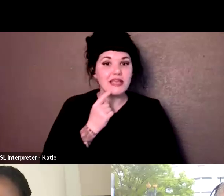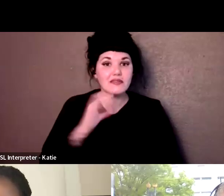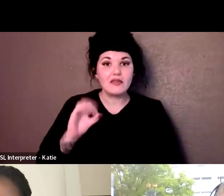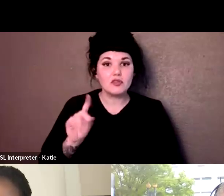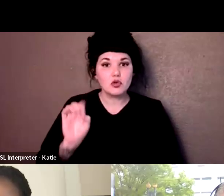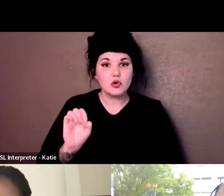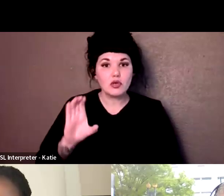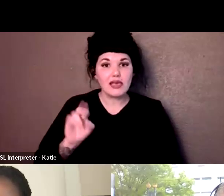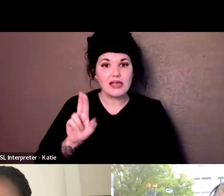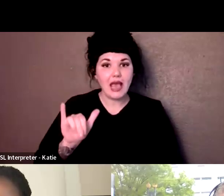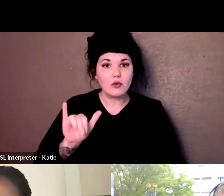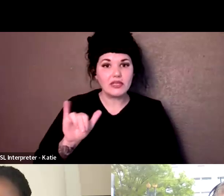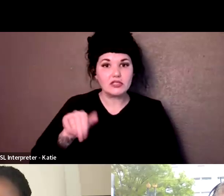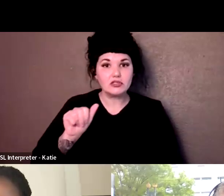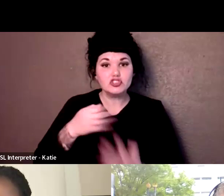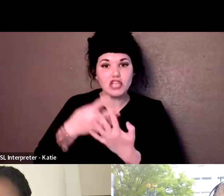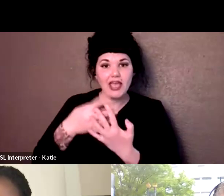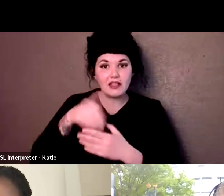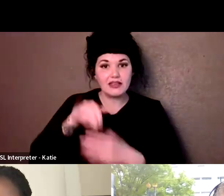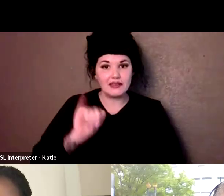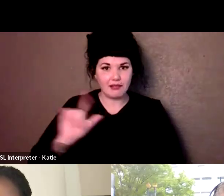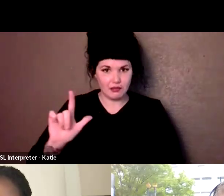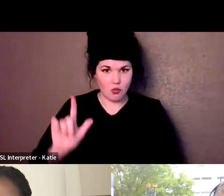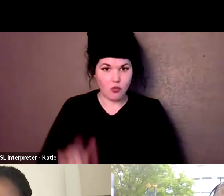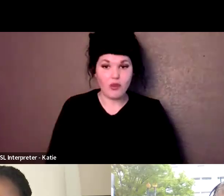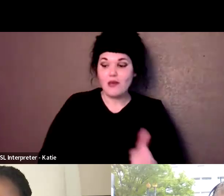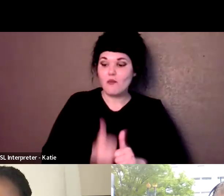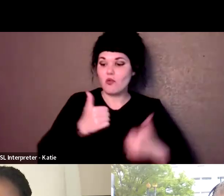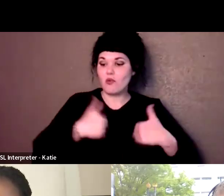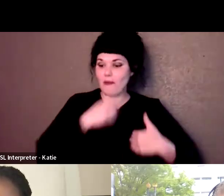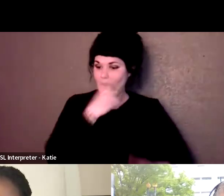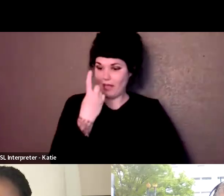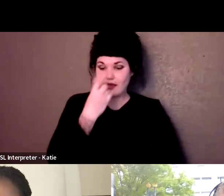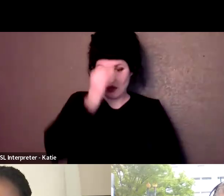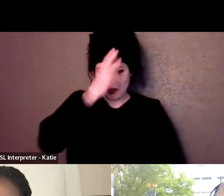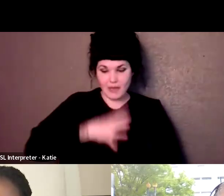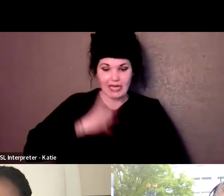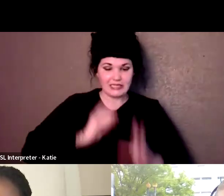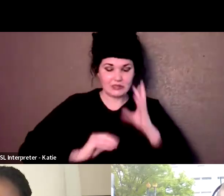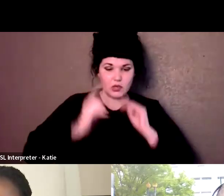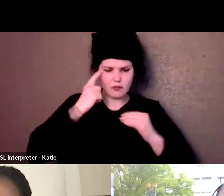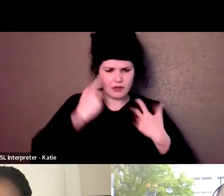That largely black men are experiencing mental health through the lens of carceral systems, we see